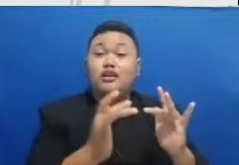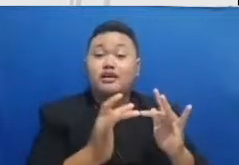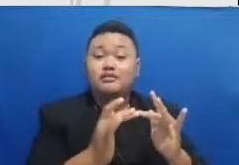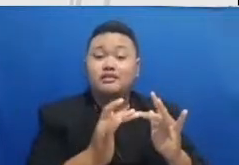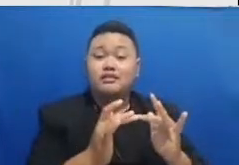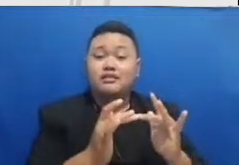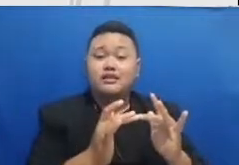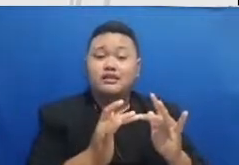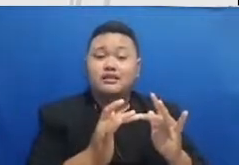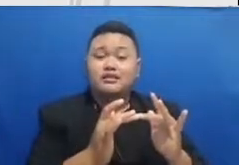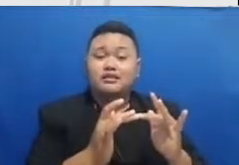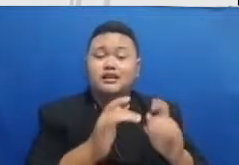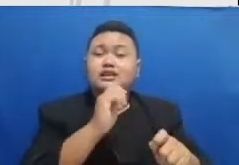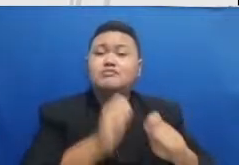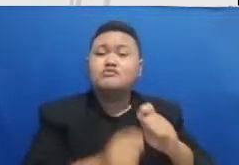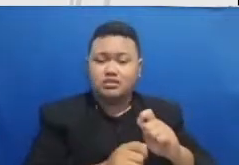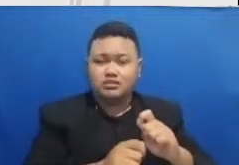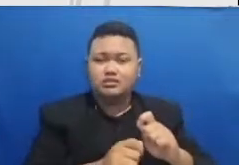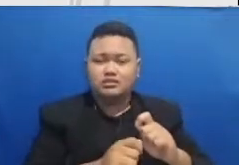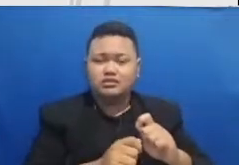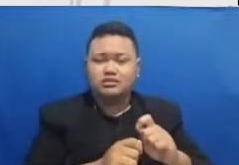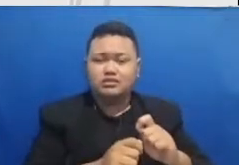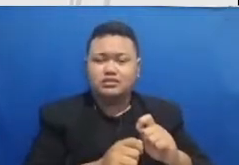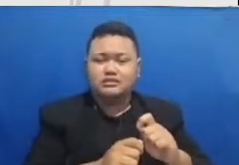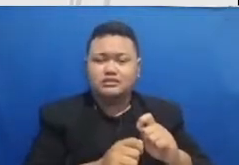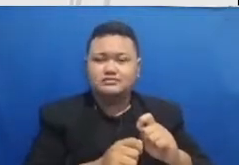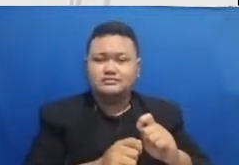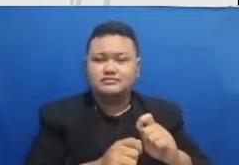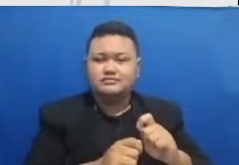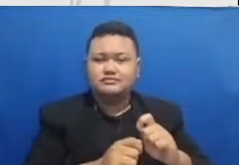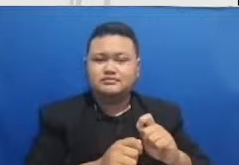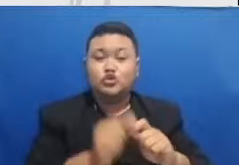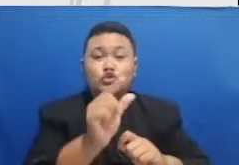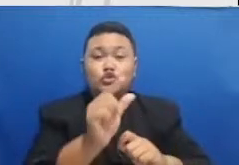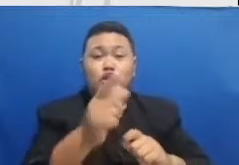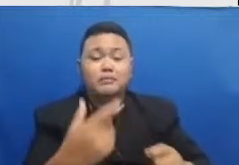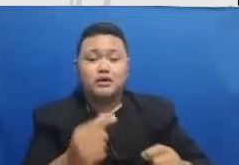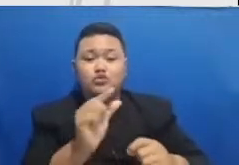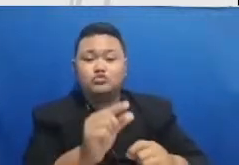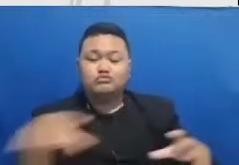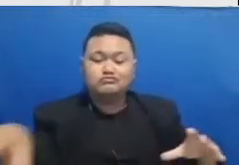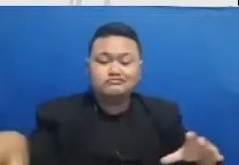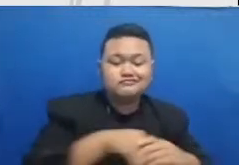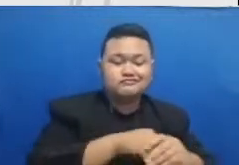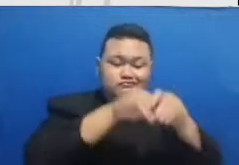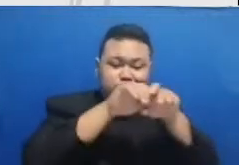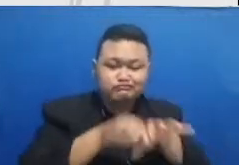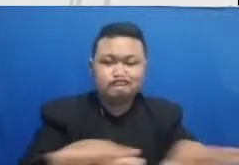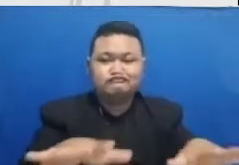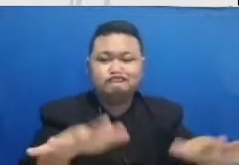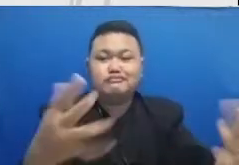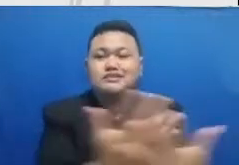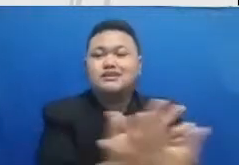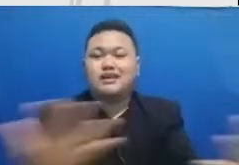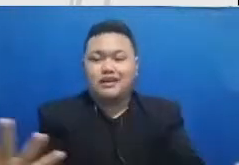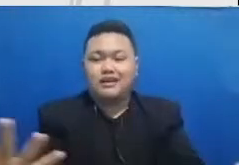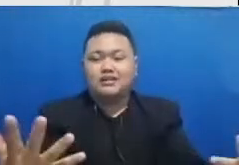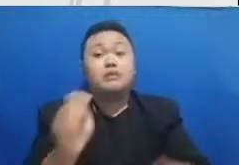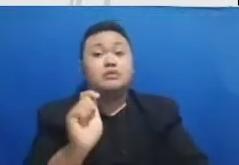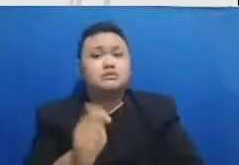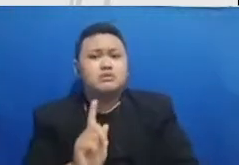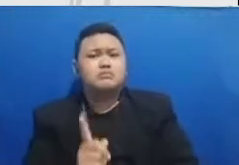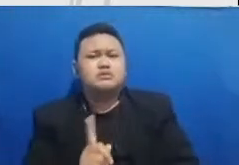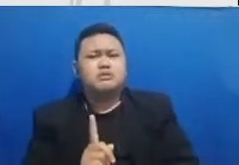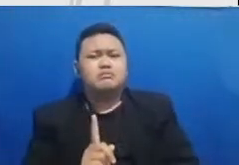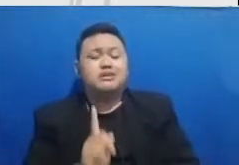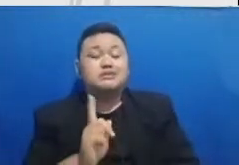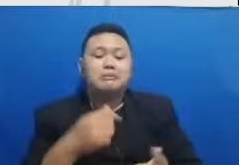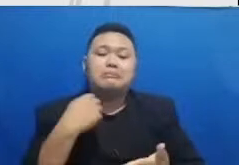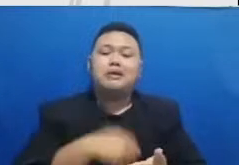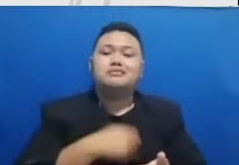context of contributing to the community because students study topics or theories